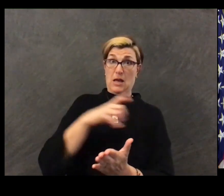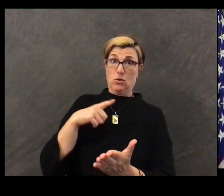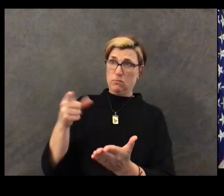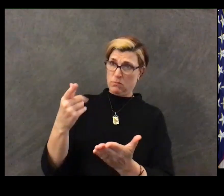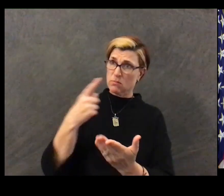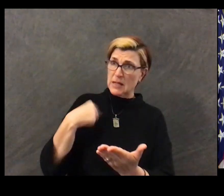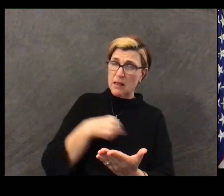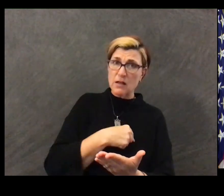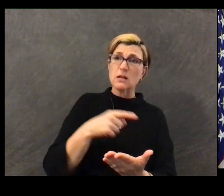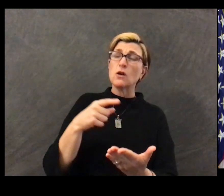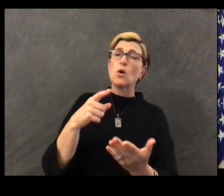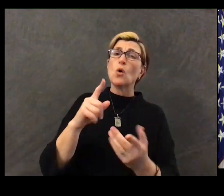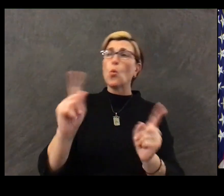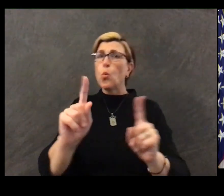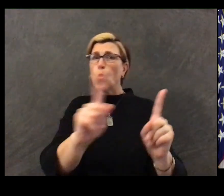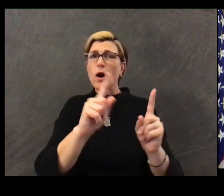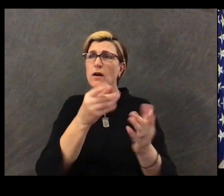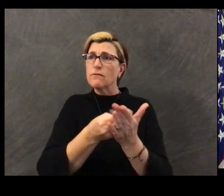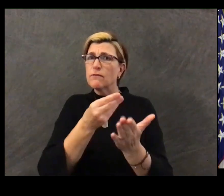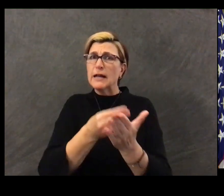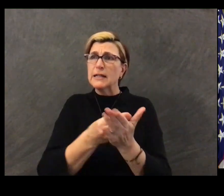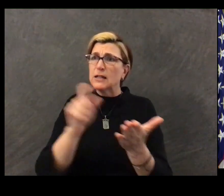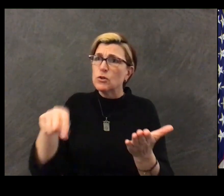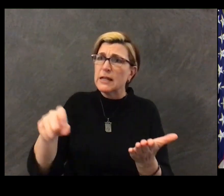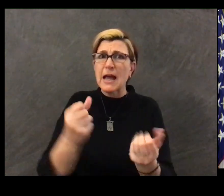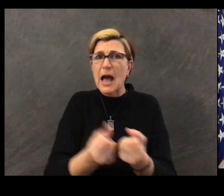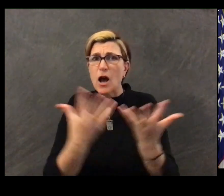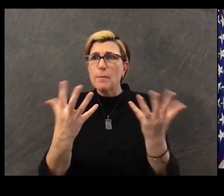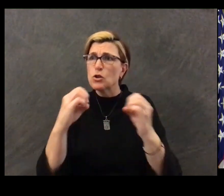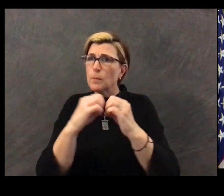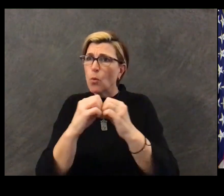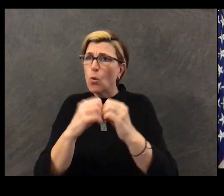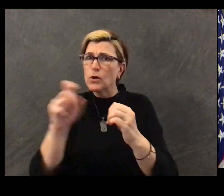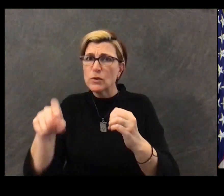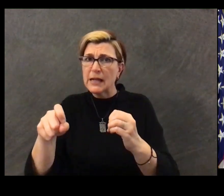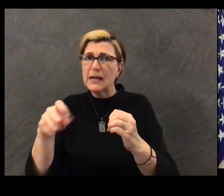required from Congress beyond what has already been provided we're really